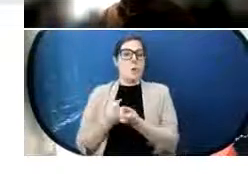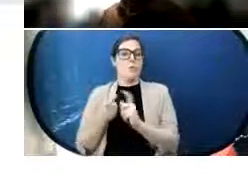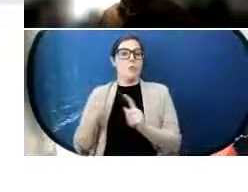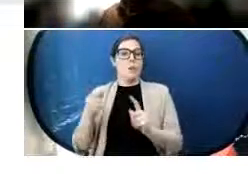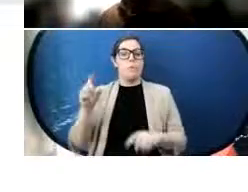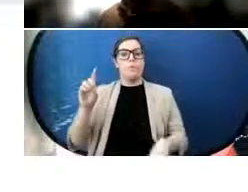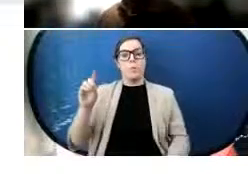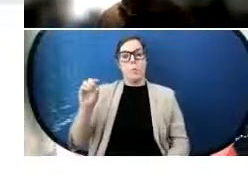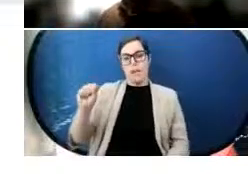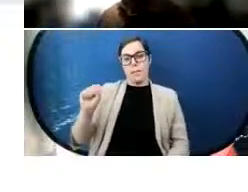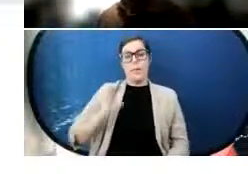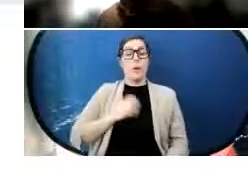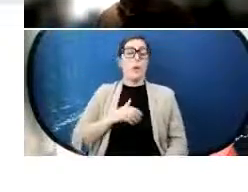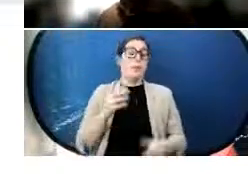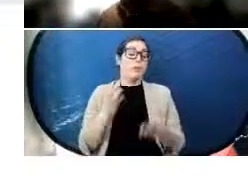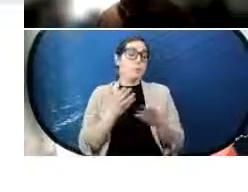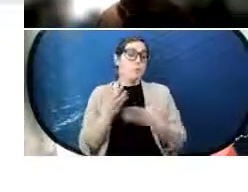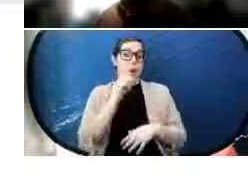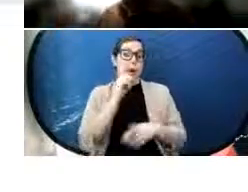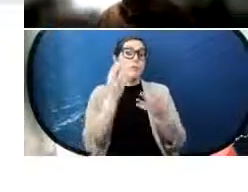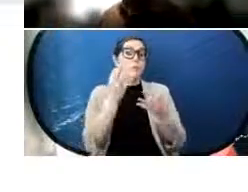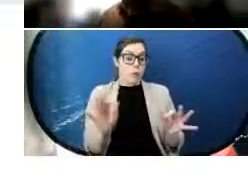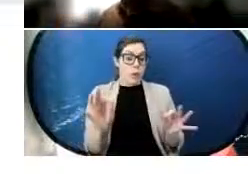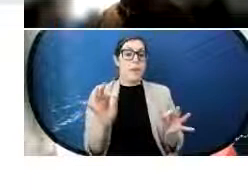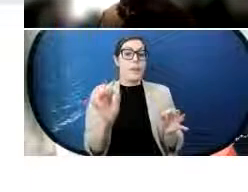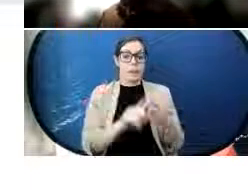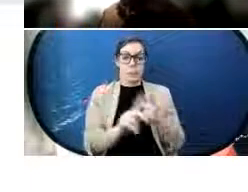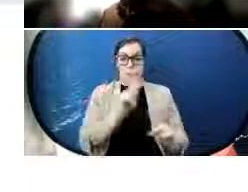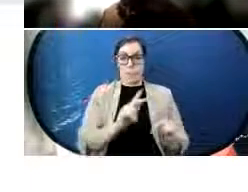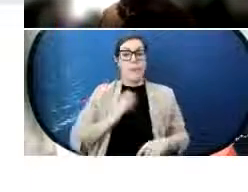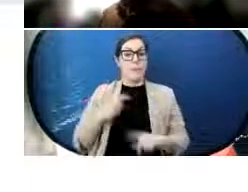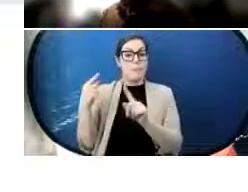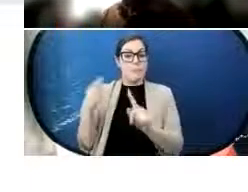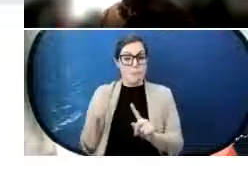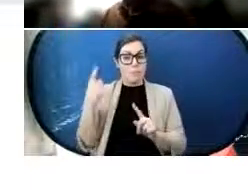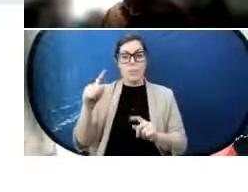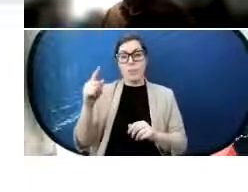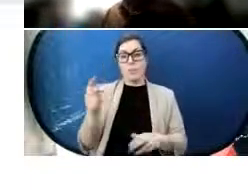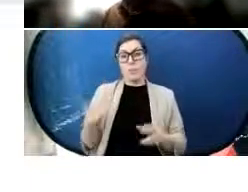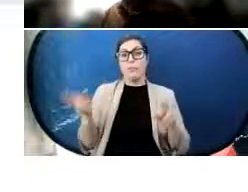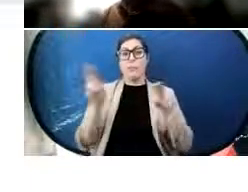are free to those who access them. Our mission is to increase the participation of people with